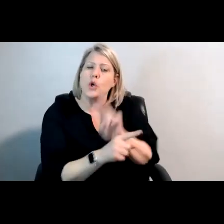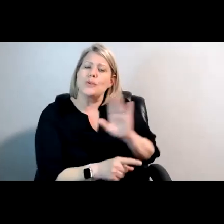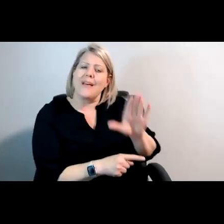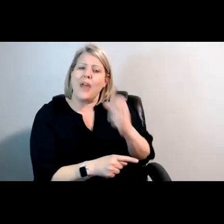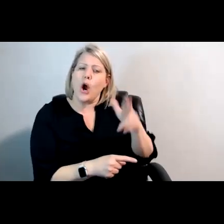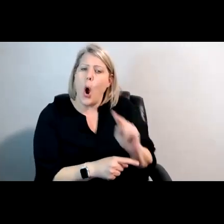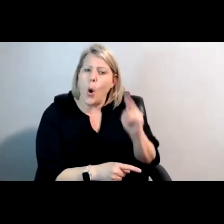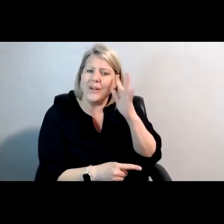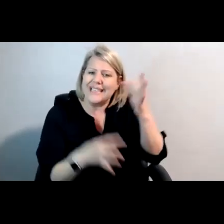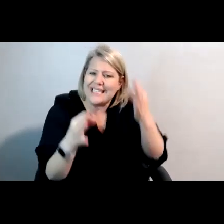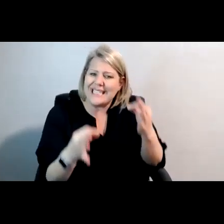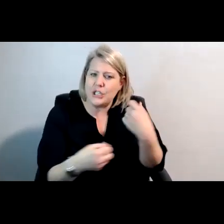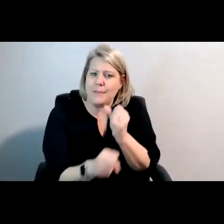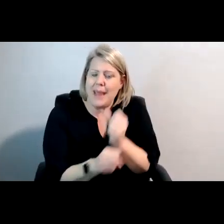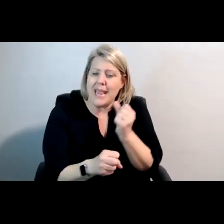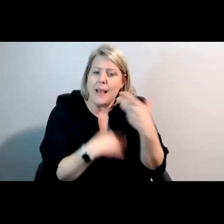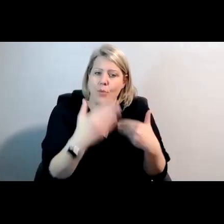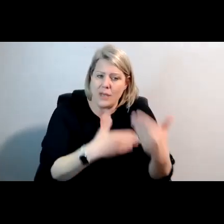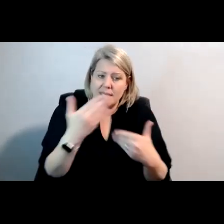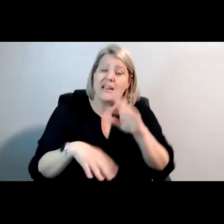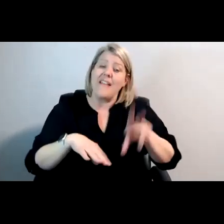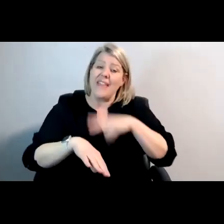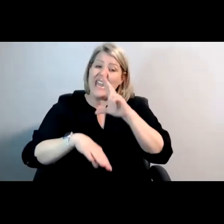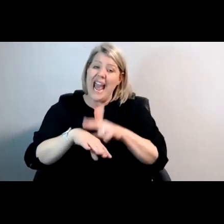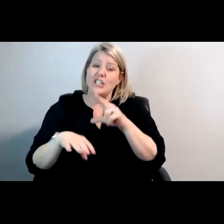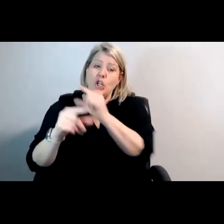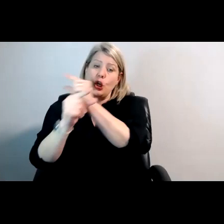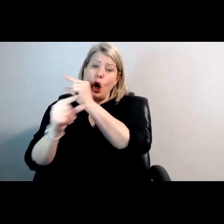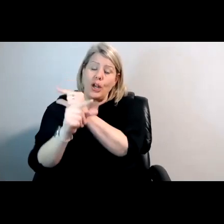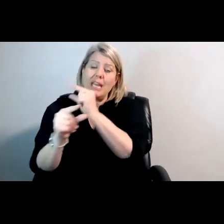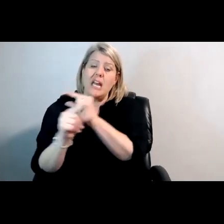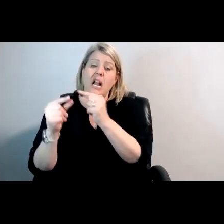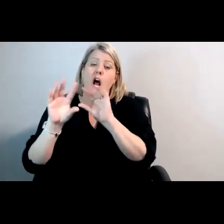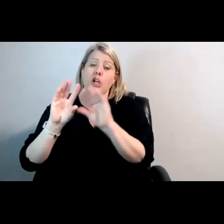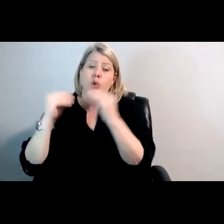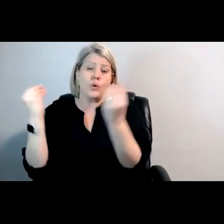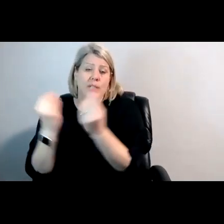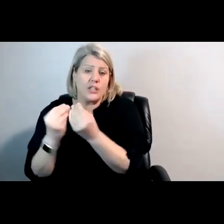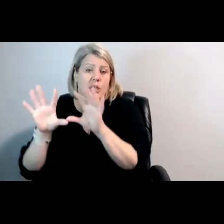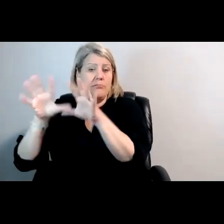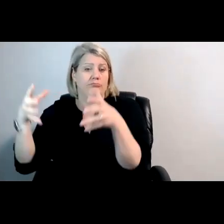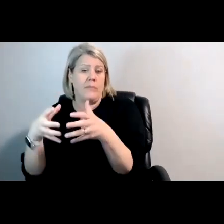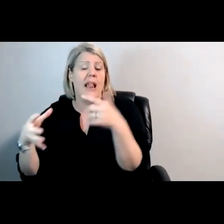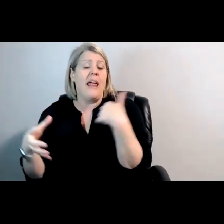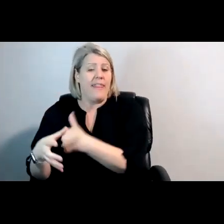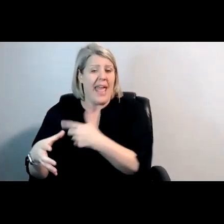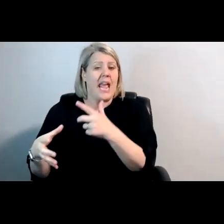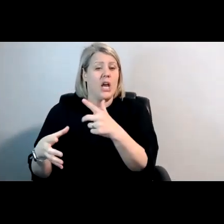The national guardianship association uses ideas like substituted judgment where the guardian is supposed to make decisions